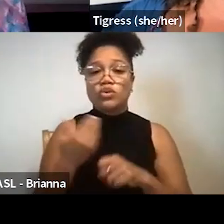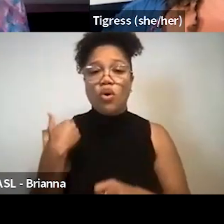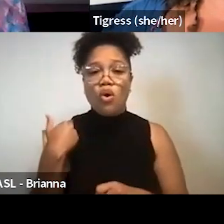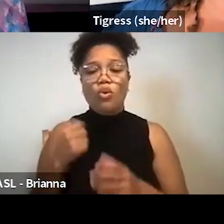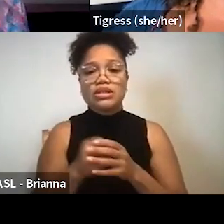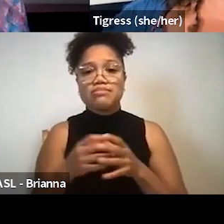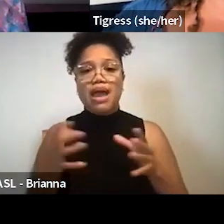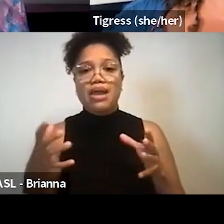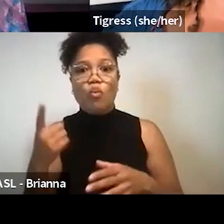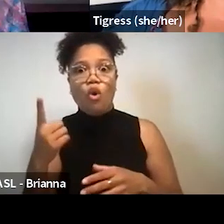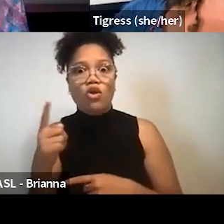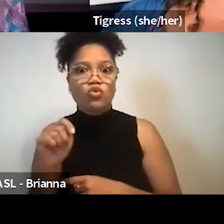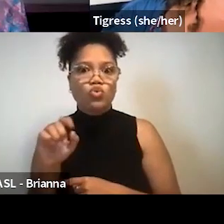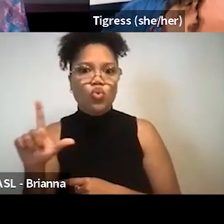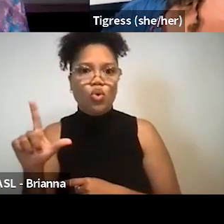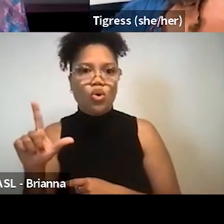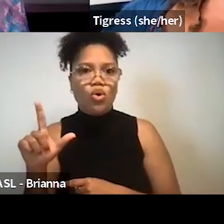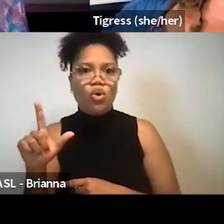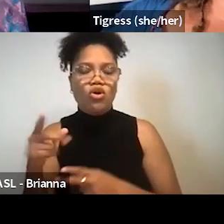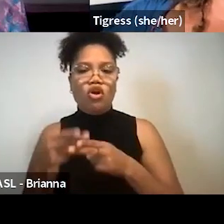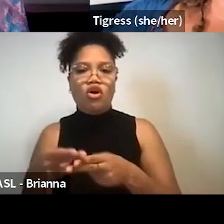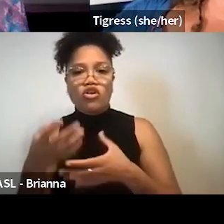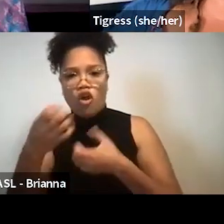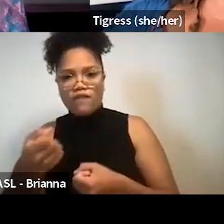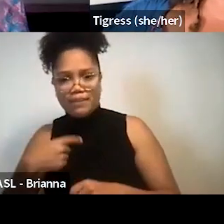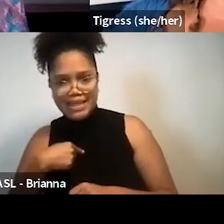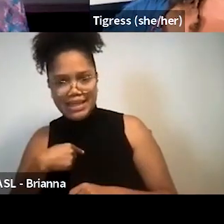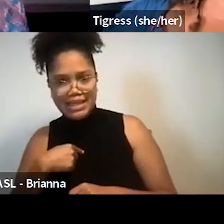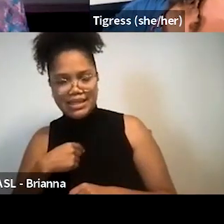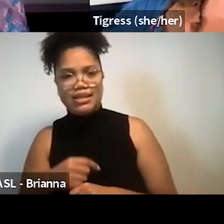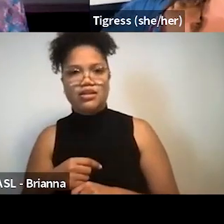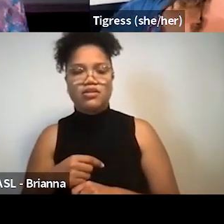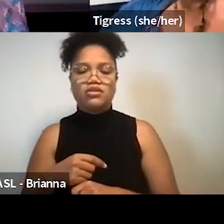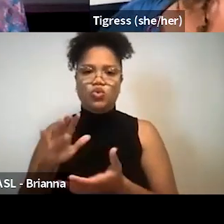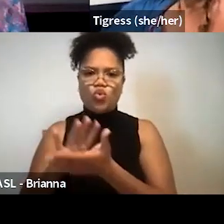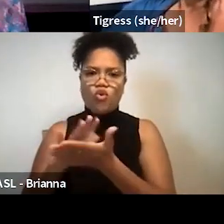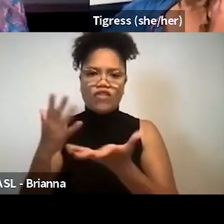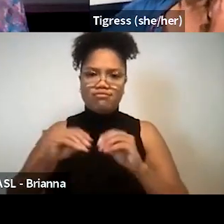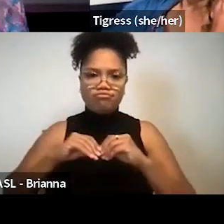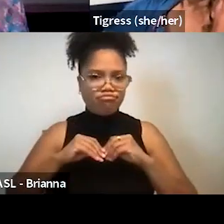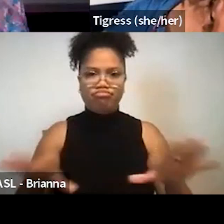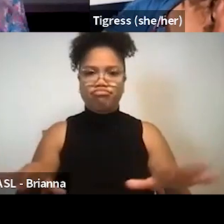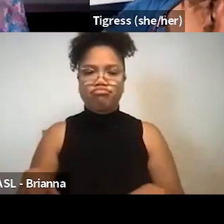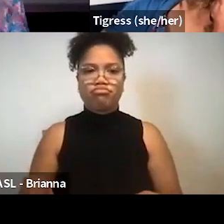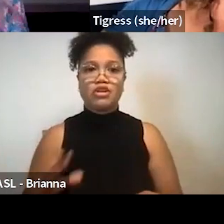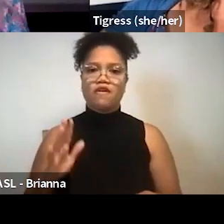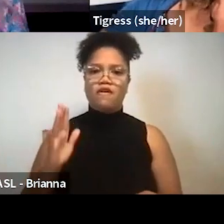one of our tools called Competent Me. It's used in schools. It's a it was formerly a five part program.